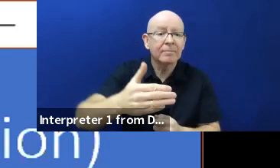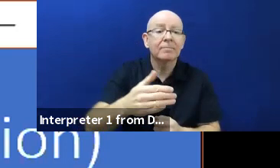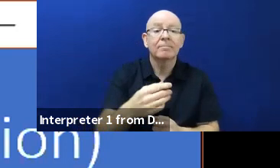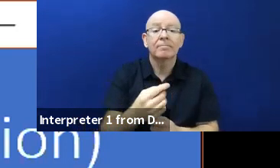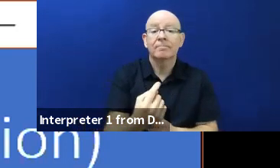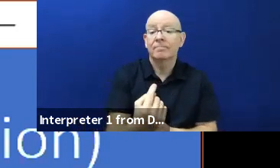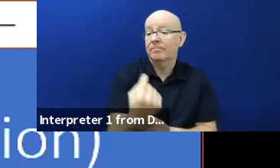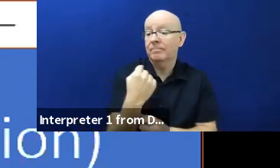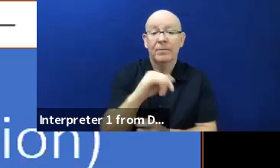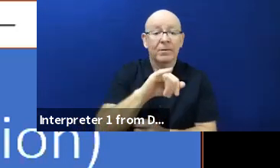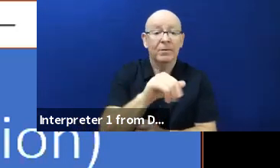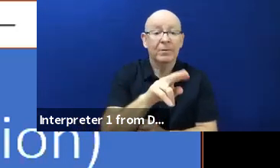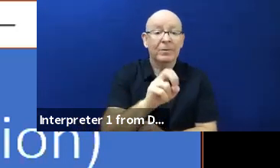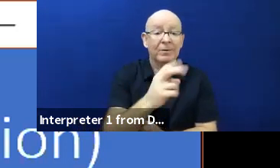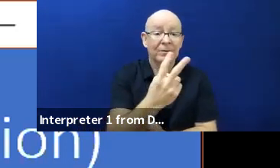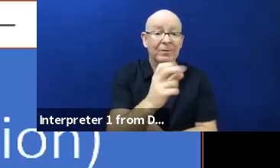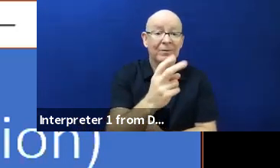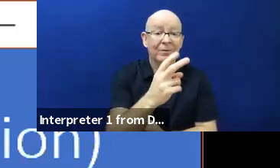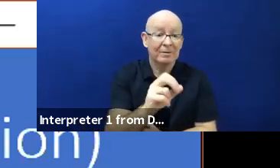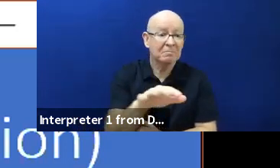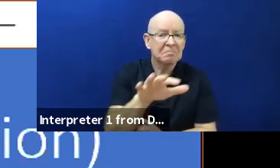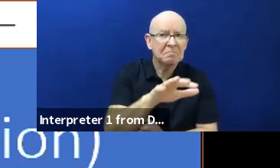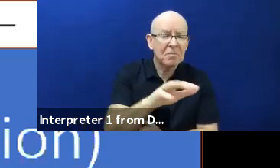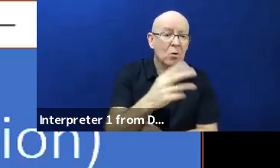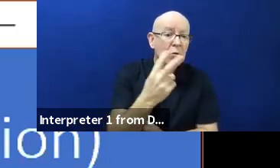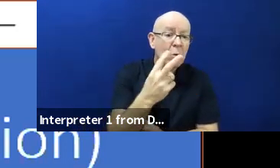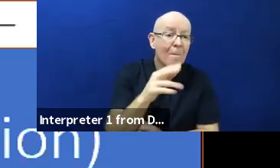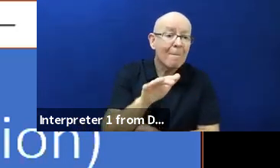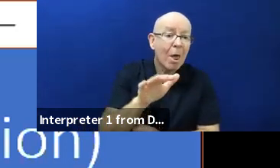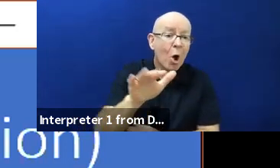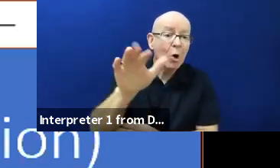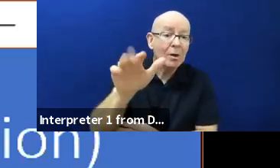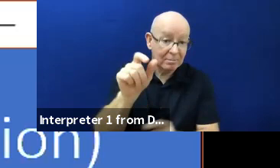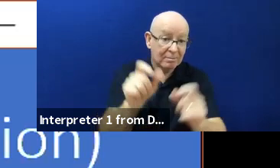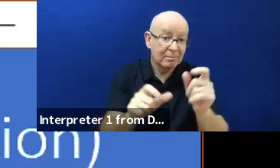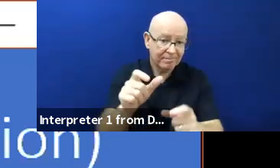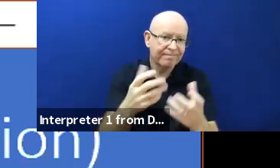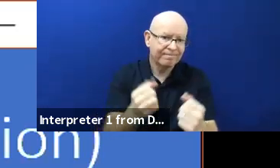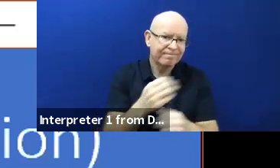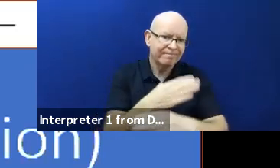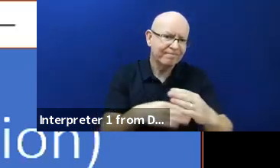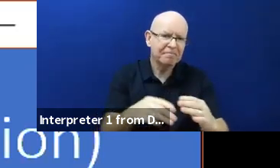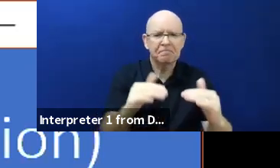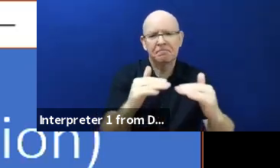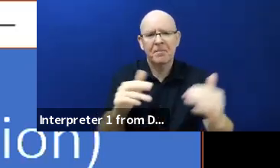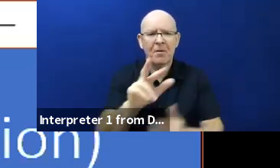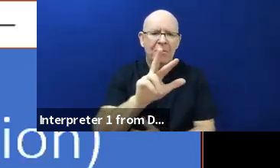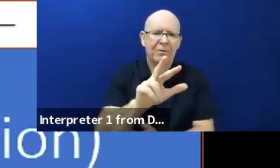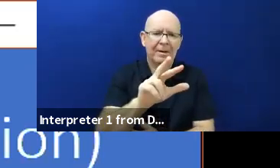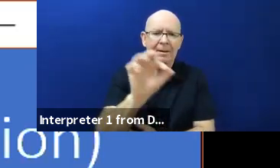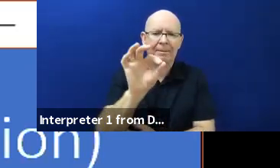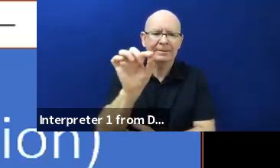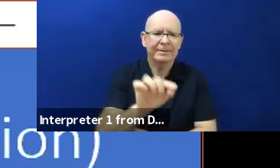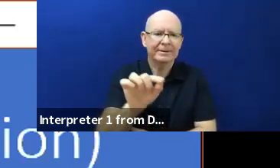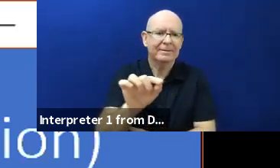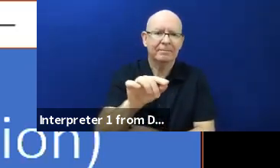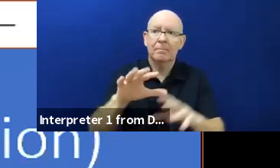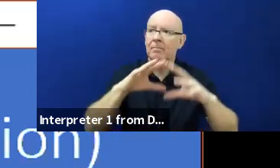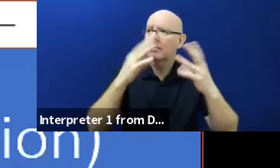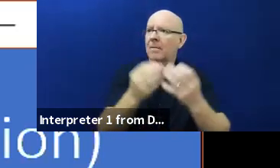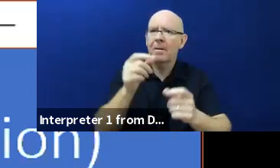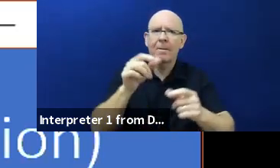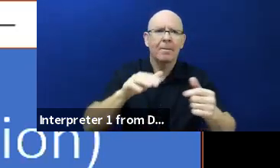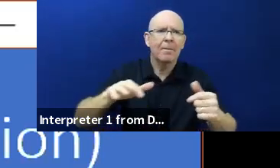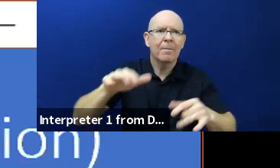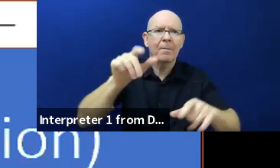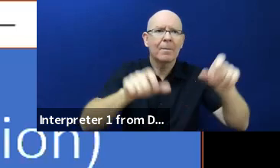in 2017 and the survey reveals that we have 3.7 million with disabilities or 5.5%. It also